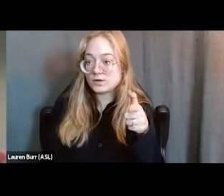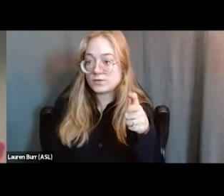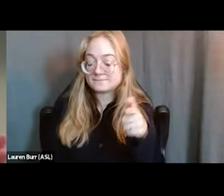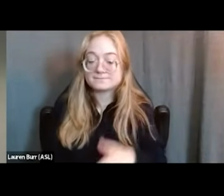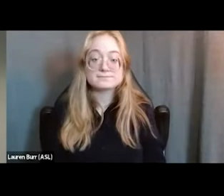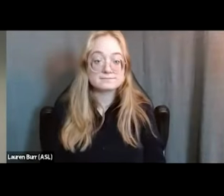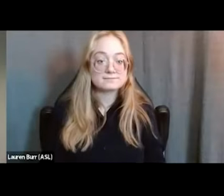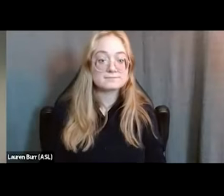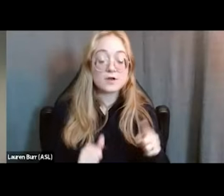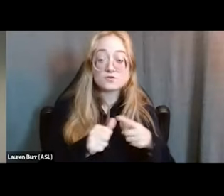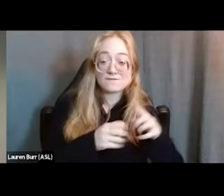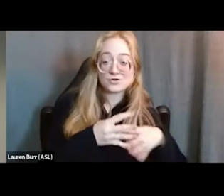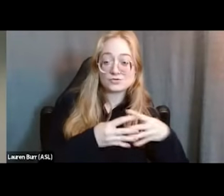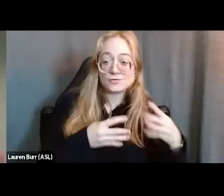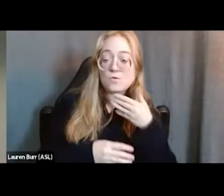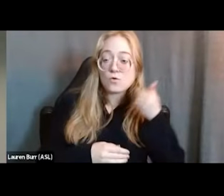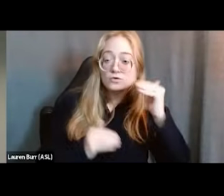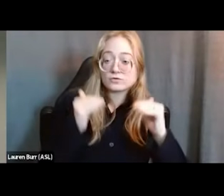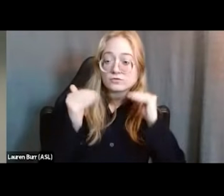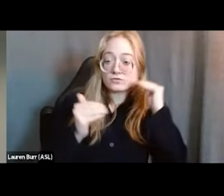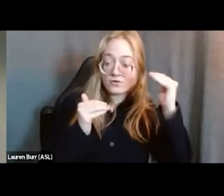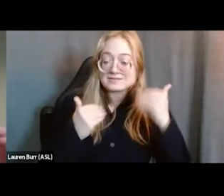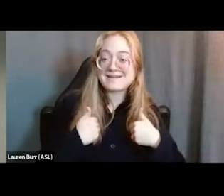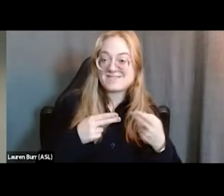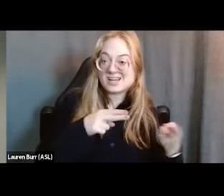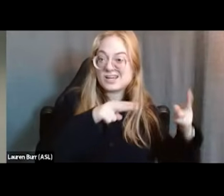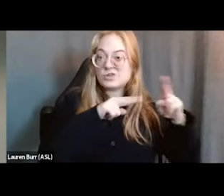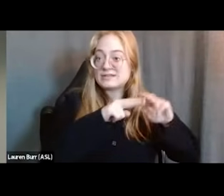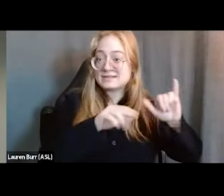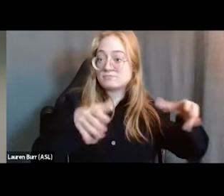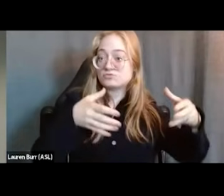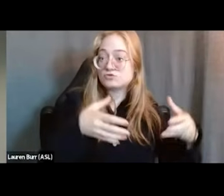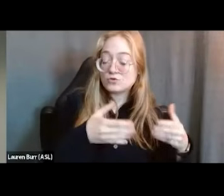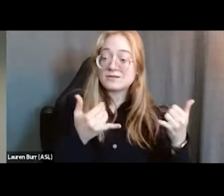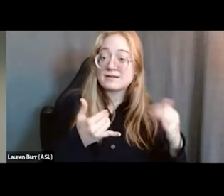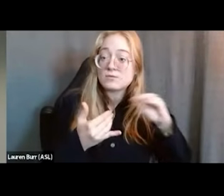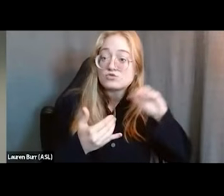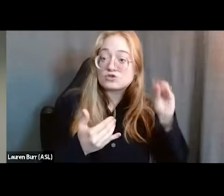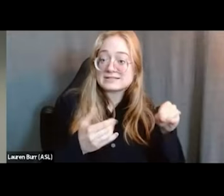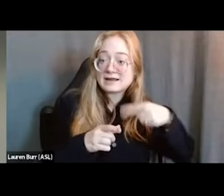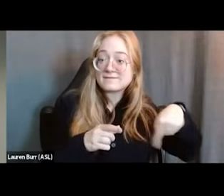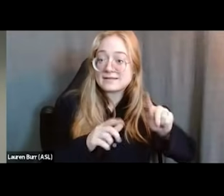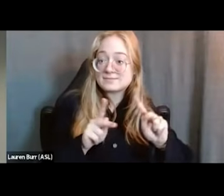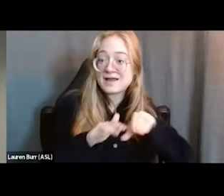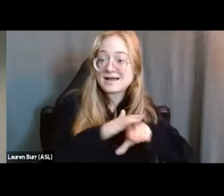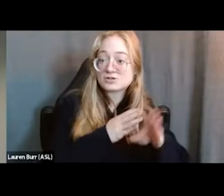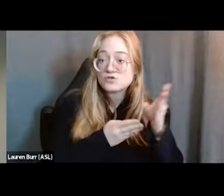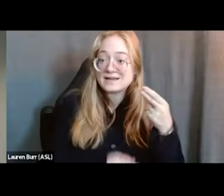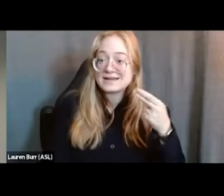where older adults experiencing homelessness have increased overall, the percentage of those individuals accessing services at HCH has also increased.